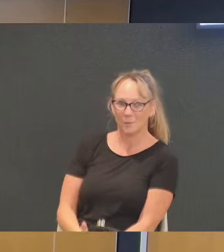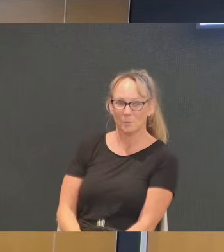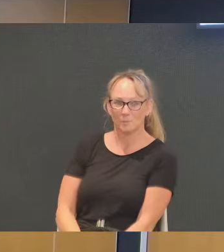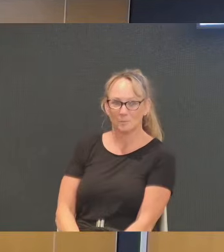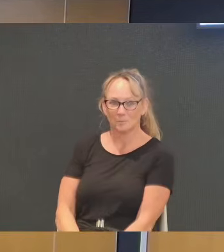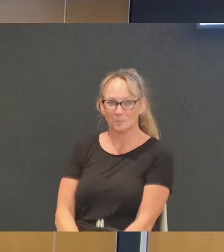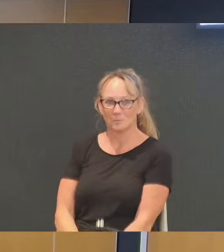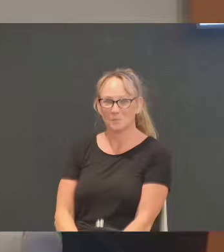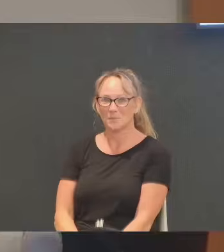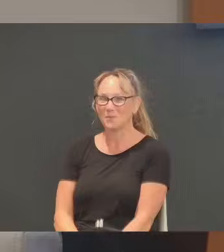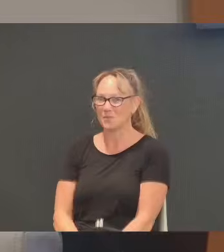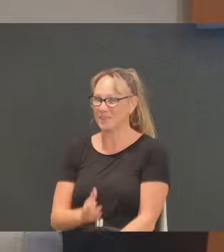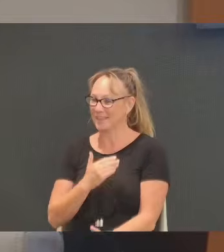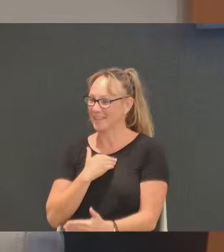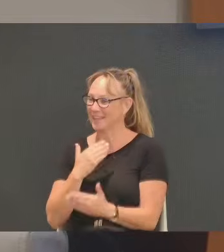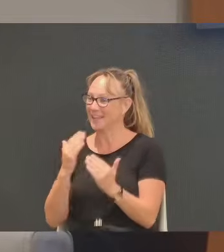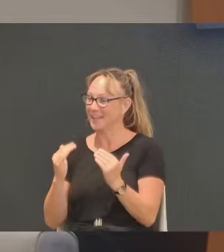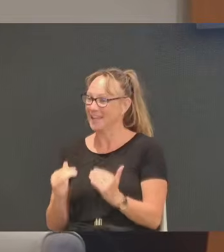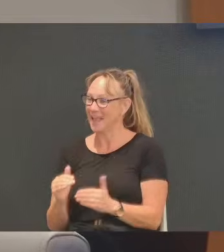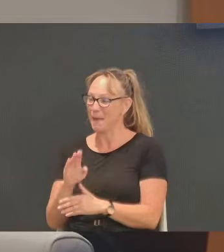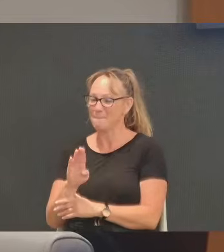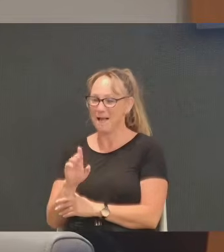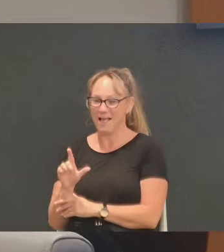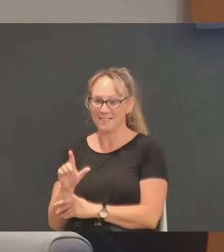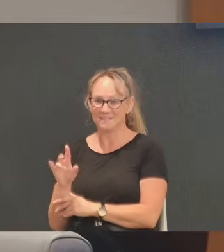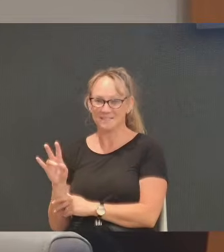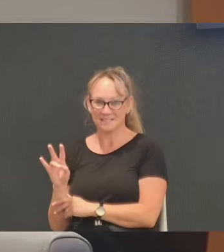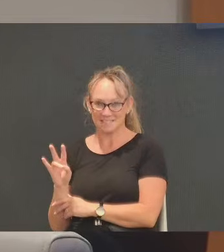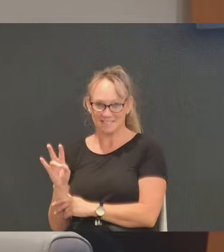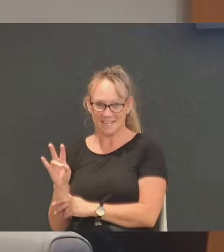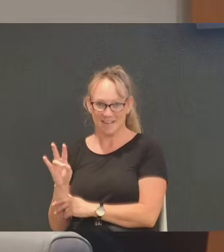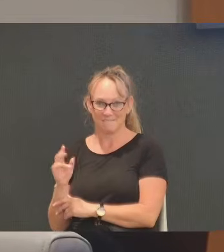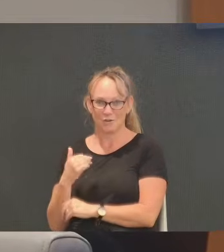Commissioners. Bye. Number seven, this is the authorization of an exemption to competitive